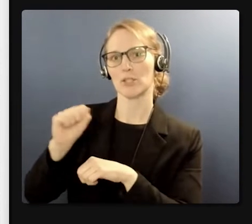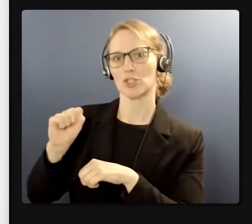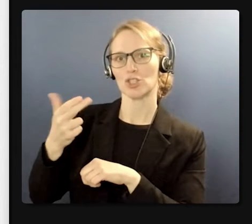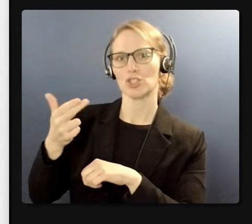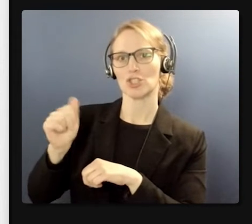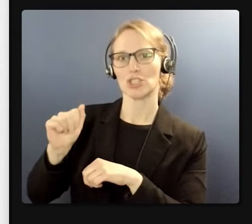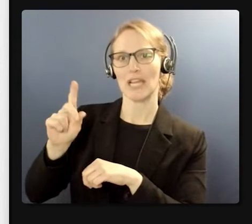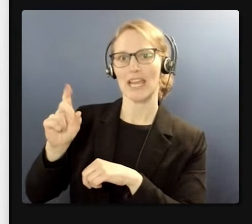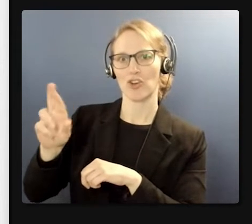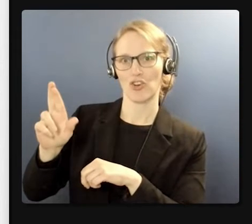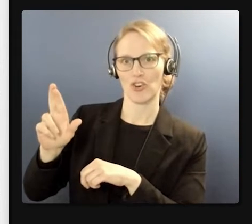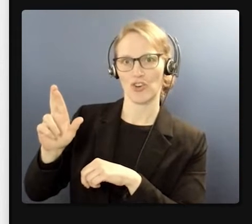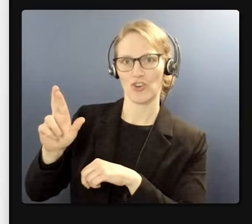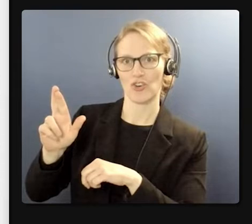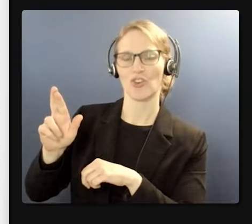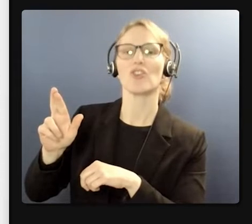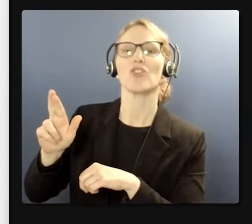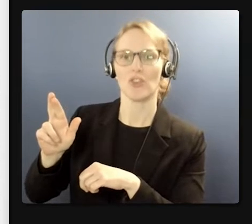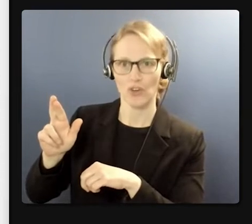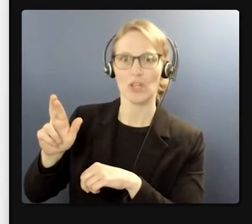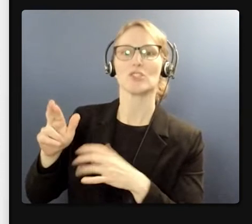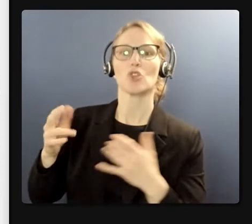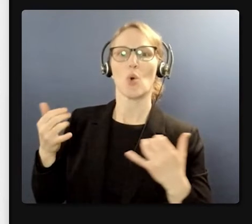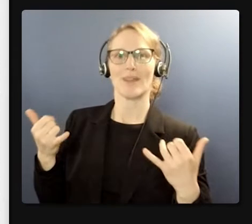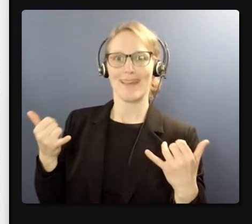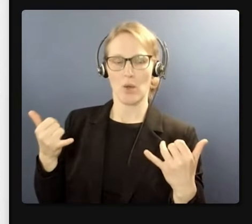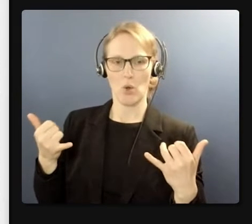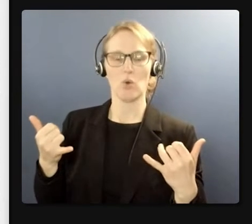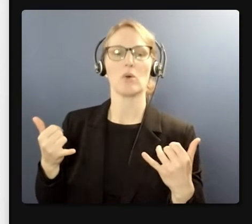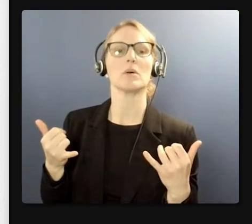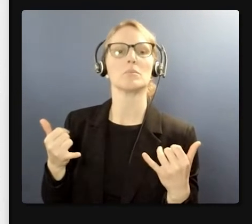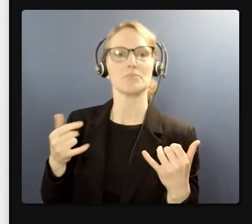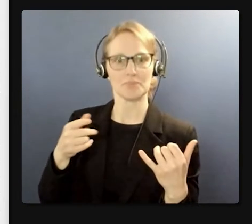Now, as I said, this was a generic asset,